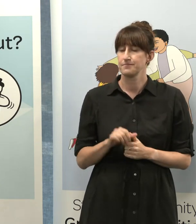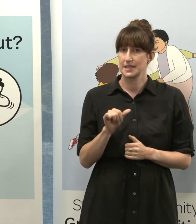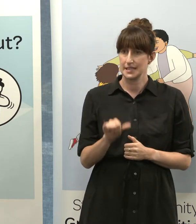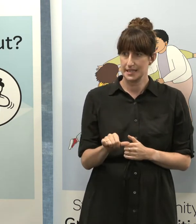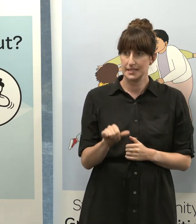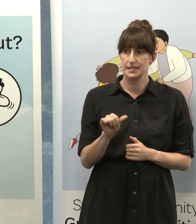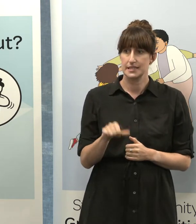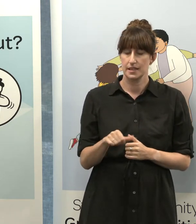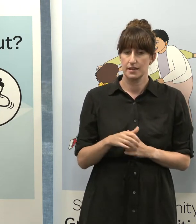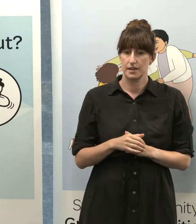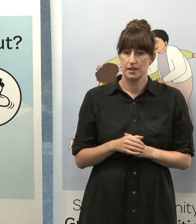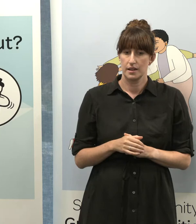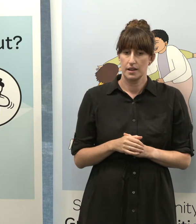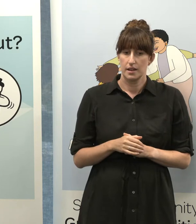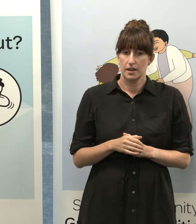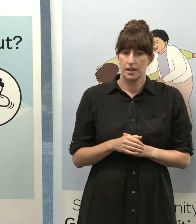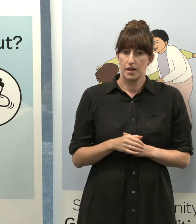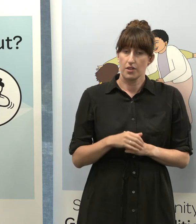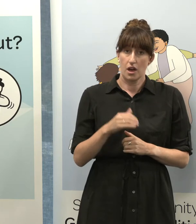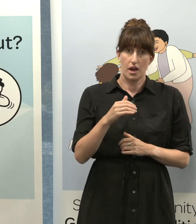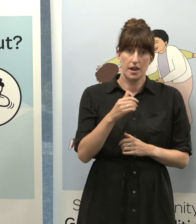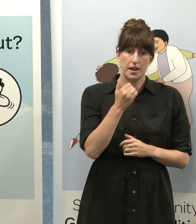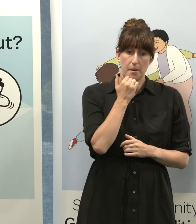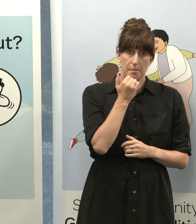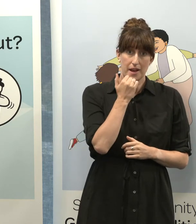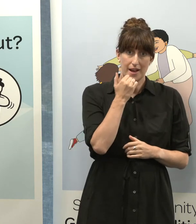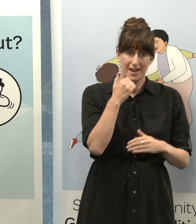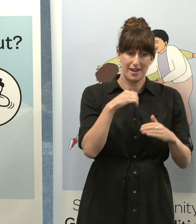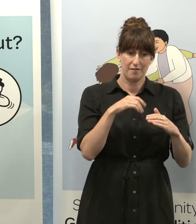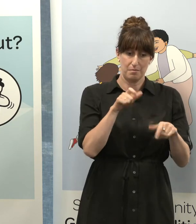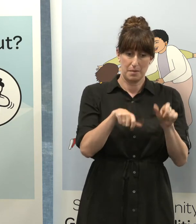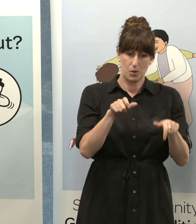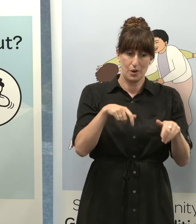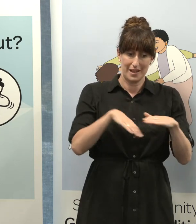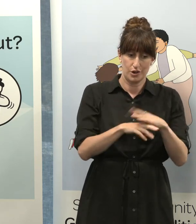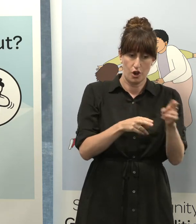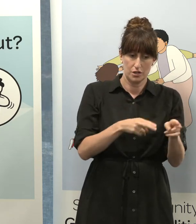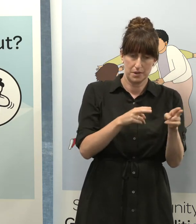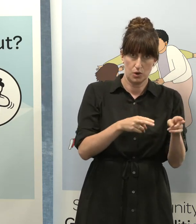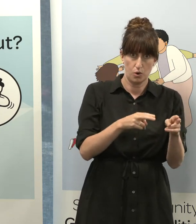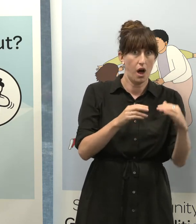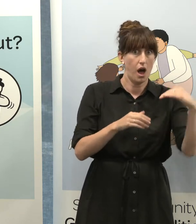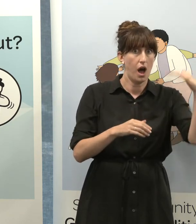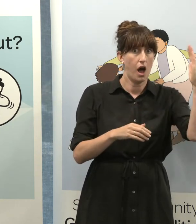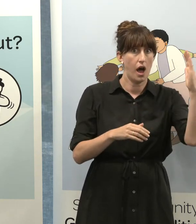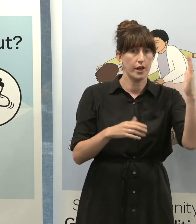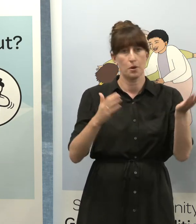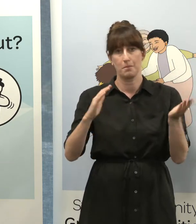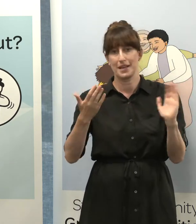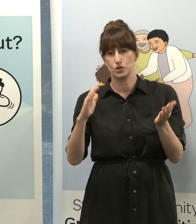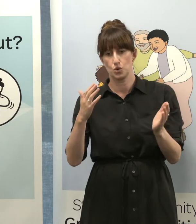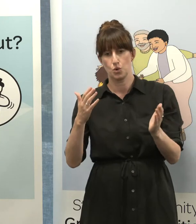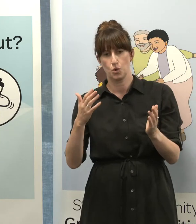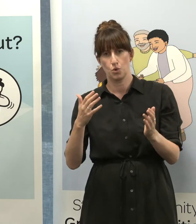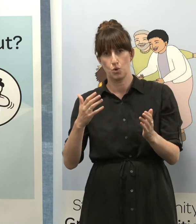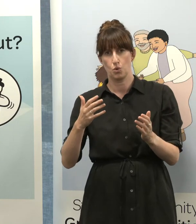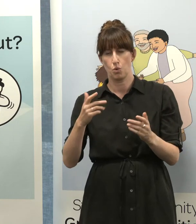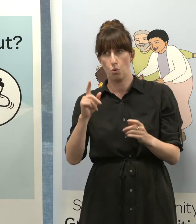and Doctor Gary Jackson at Auckland has just provided an update on the modelling here and the number of cases in